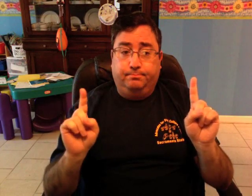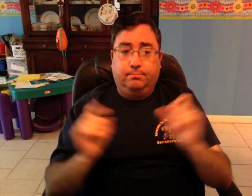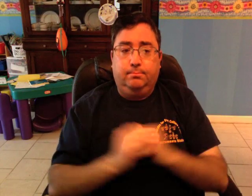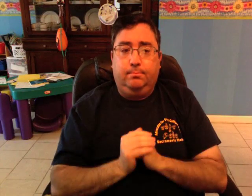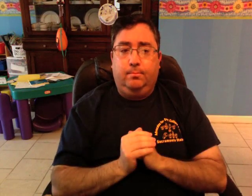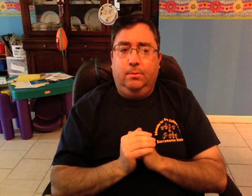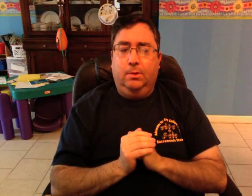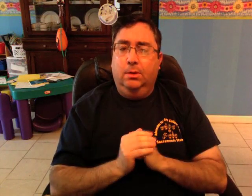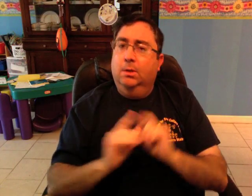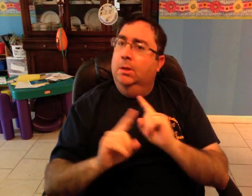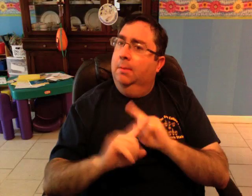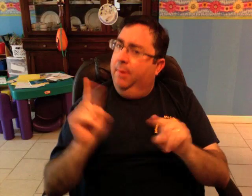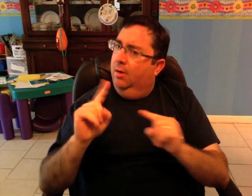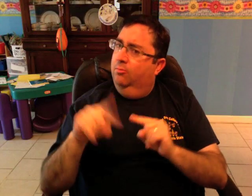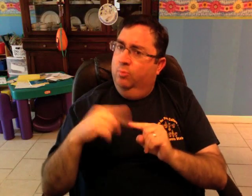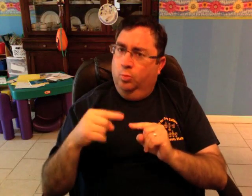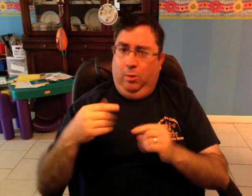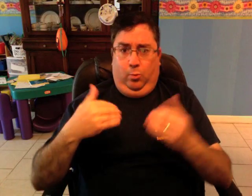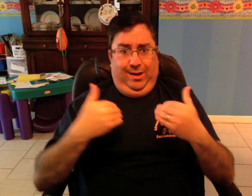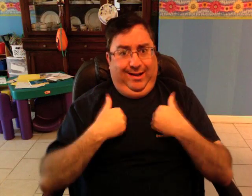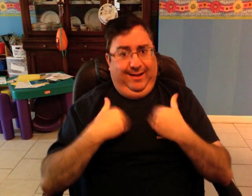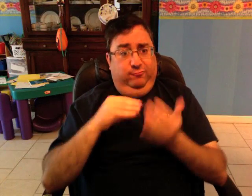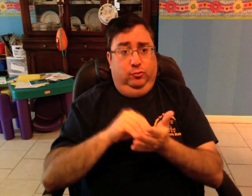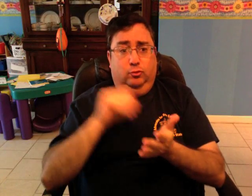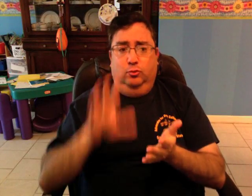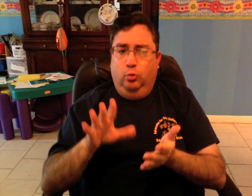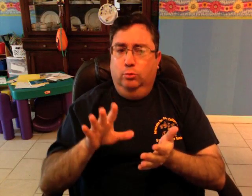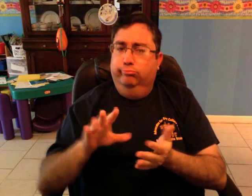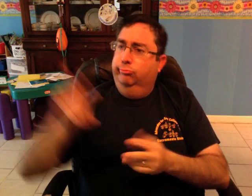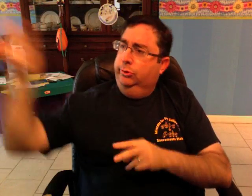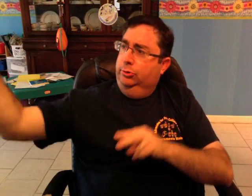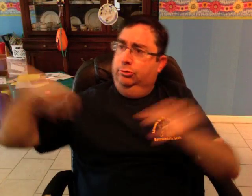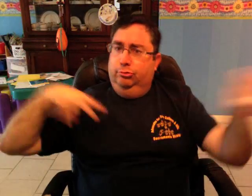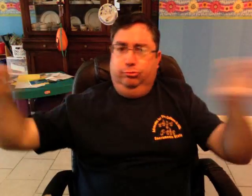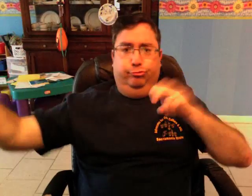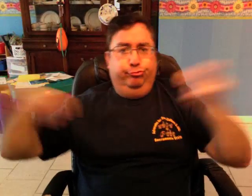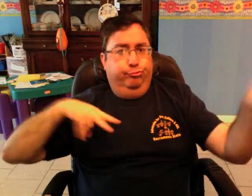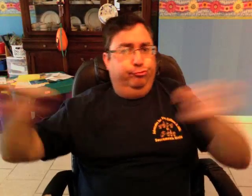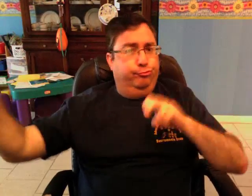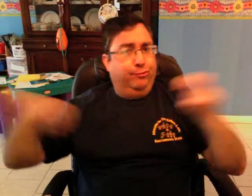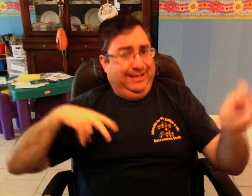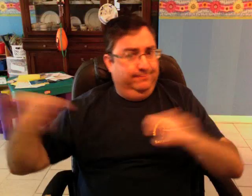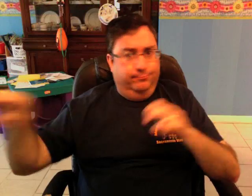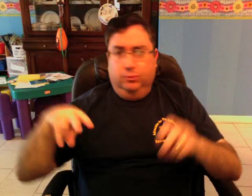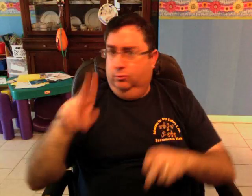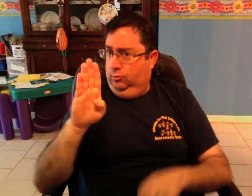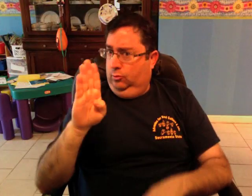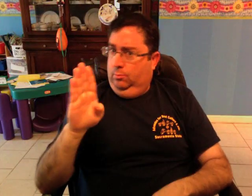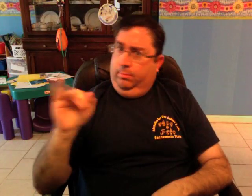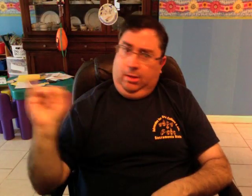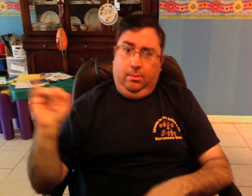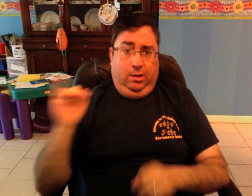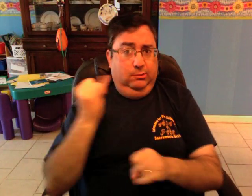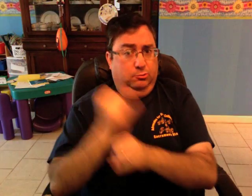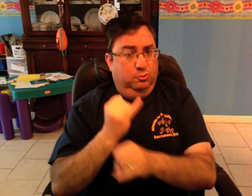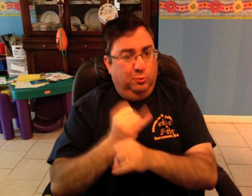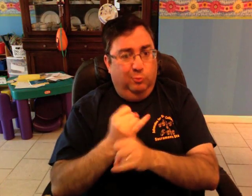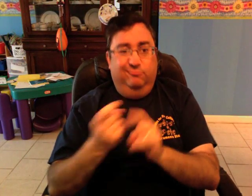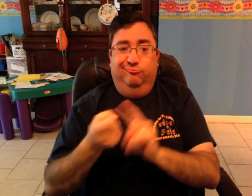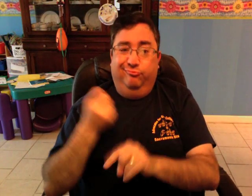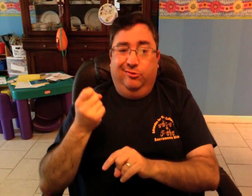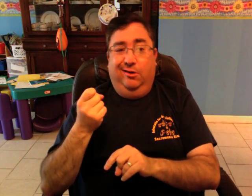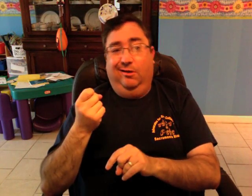But when we have students transferring in to Bi/Bi schools from